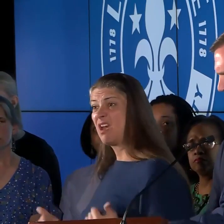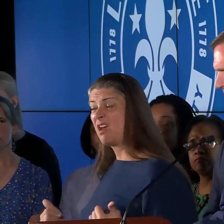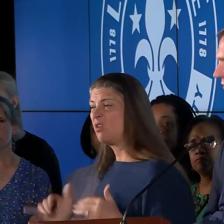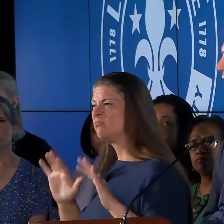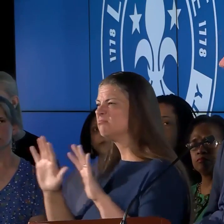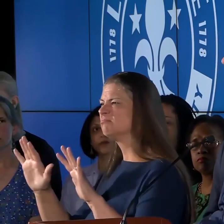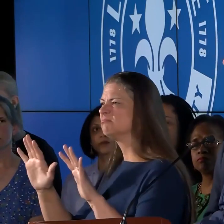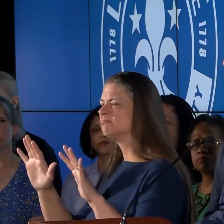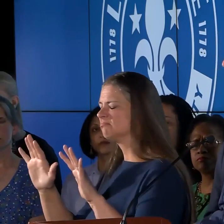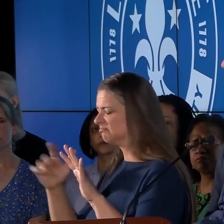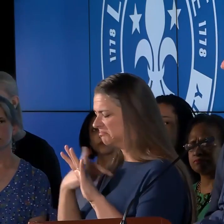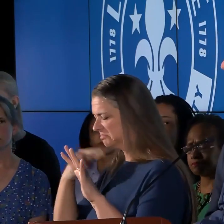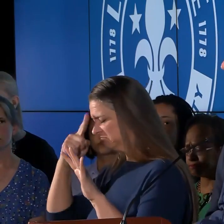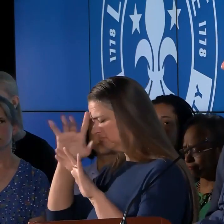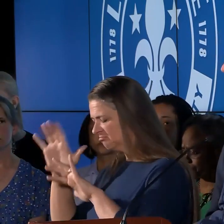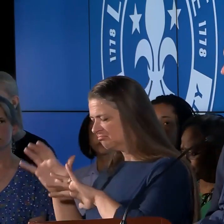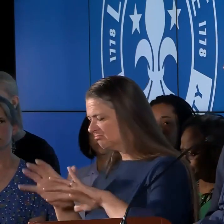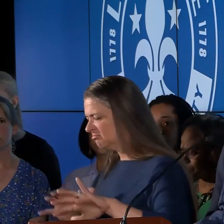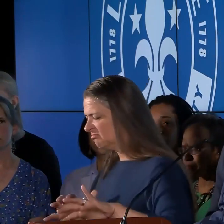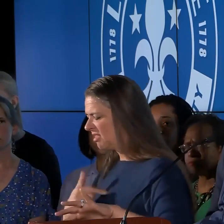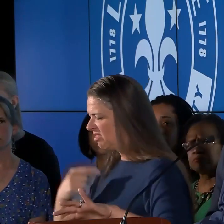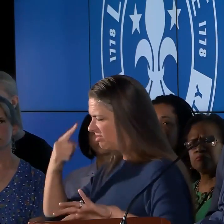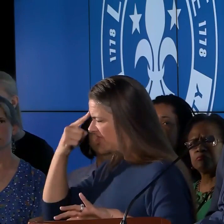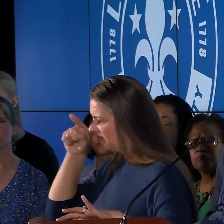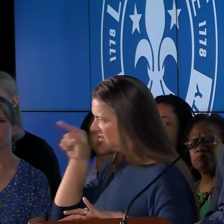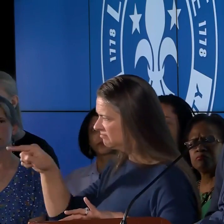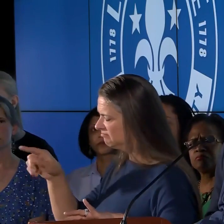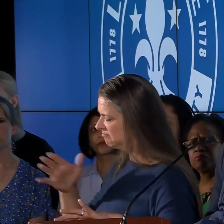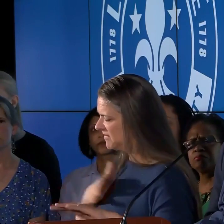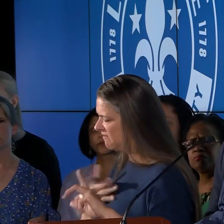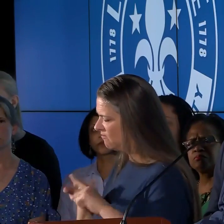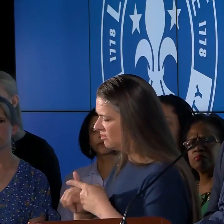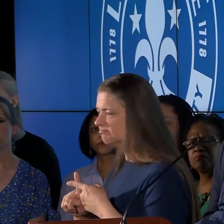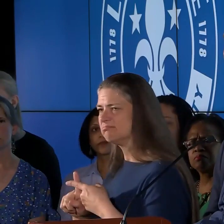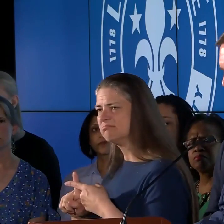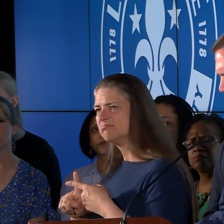or my friend on everybody else's friends and loved ones that are no